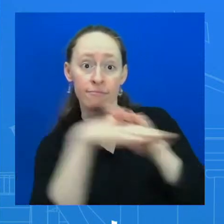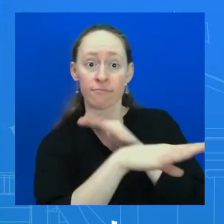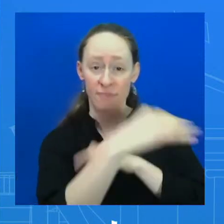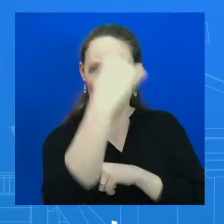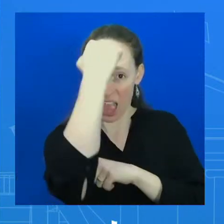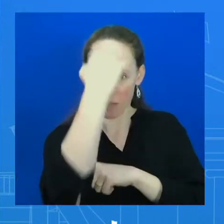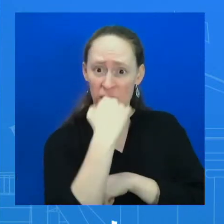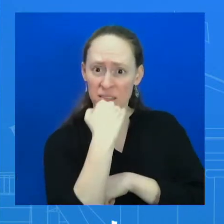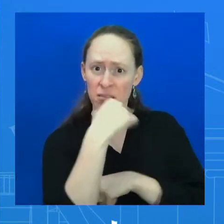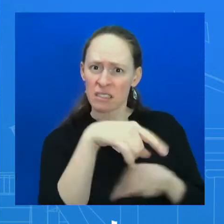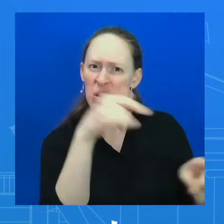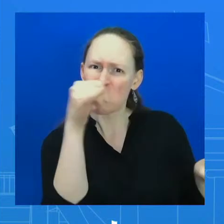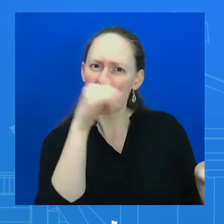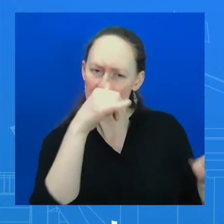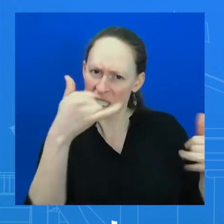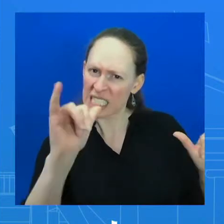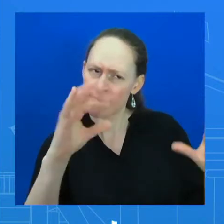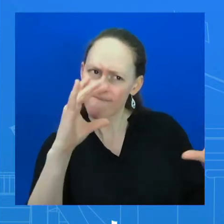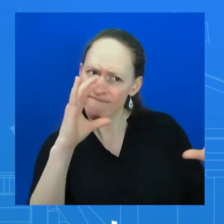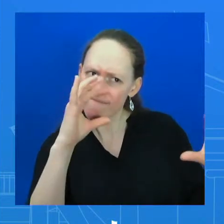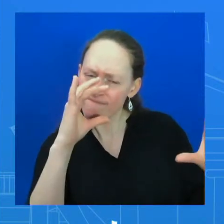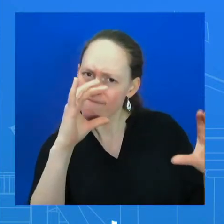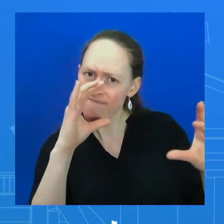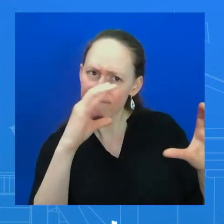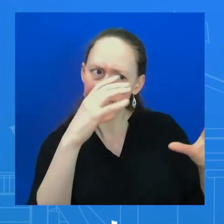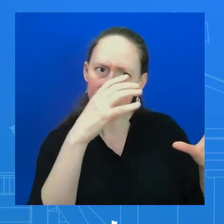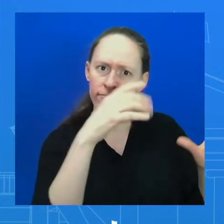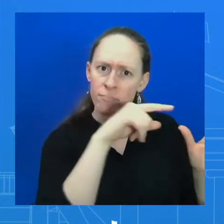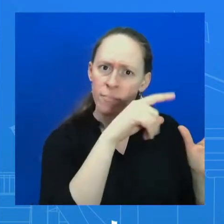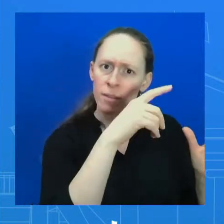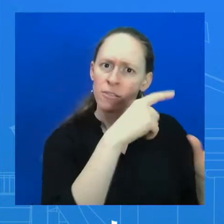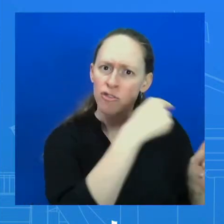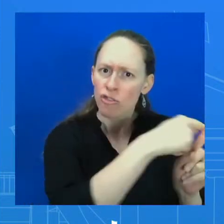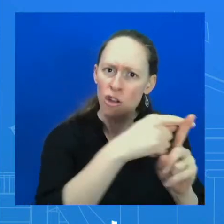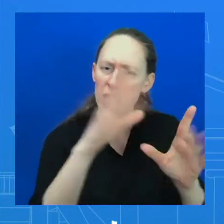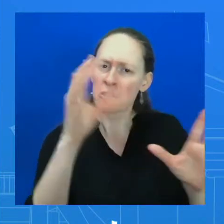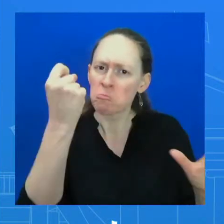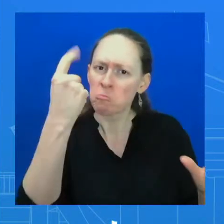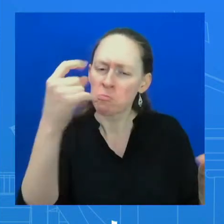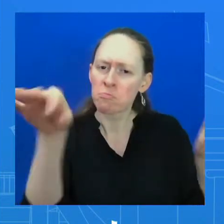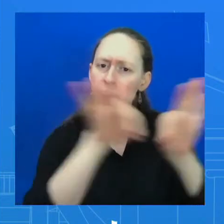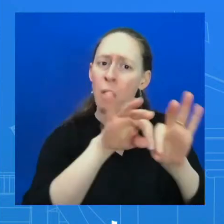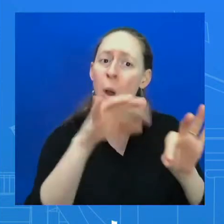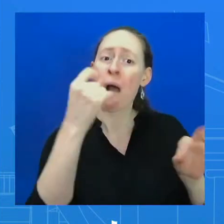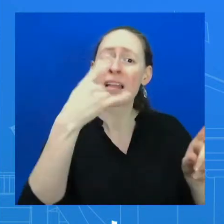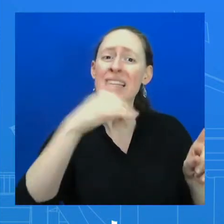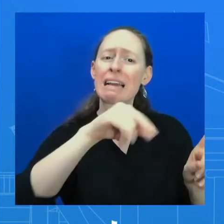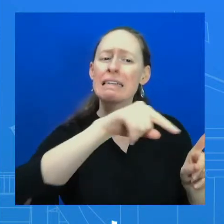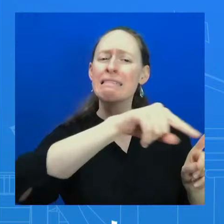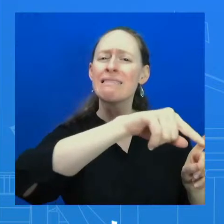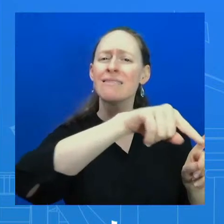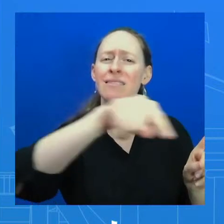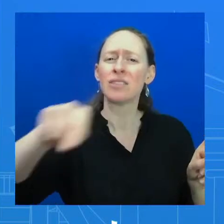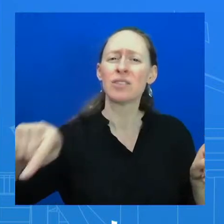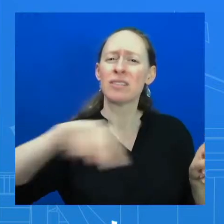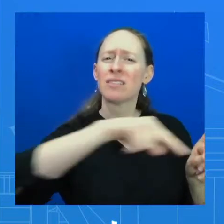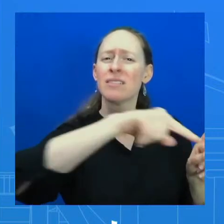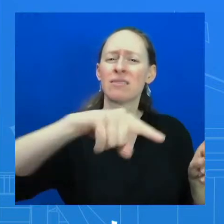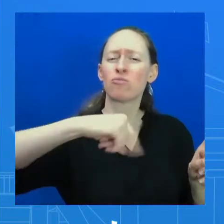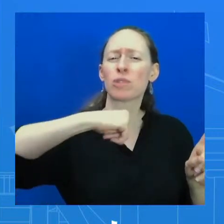but we want to also make sure that innocent civilians' life are protected. And folks who are out there -- brave folks --